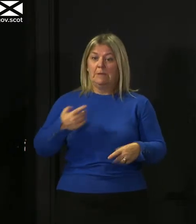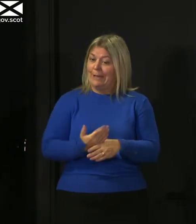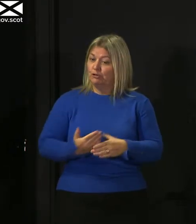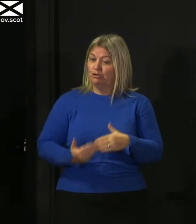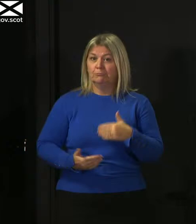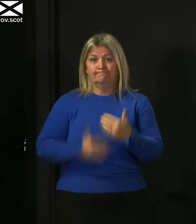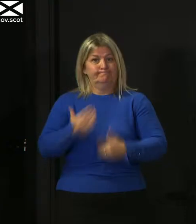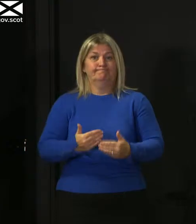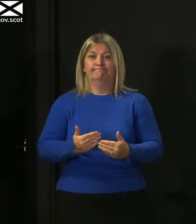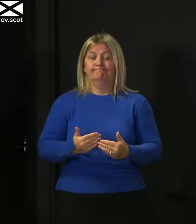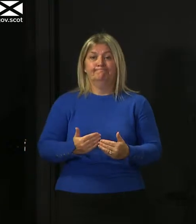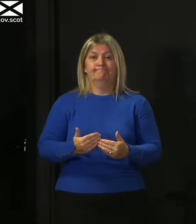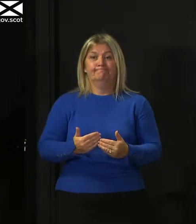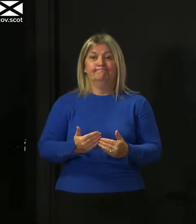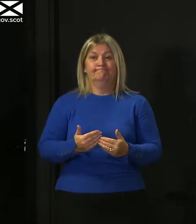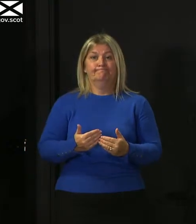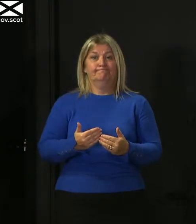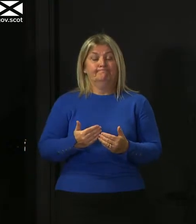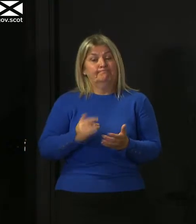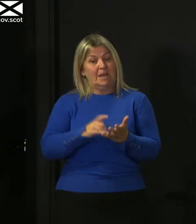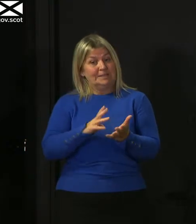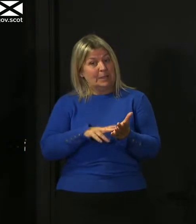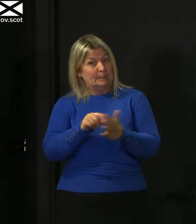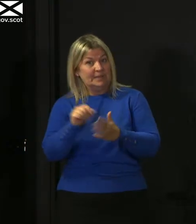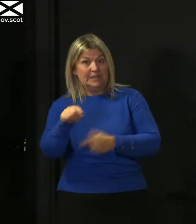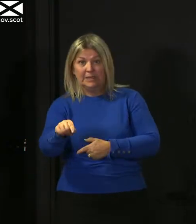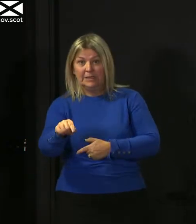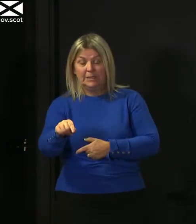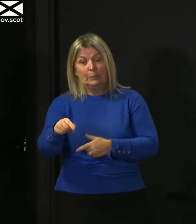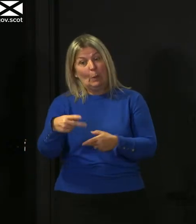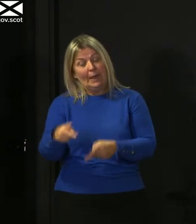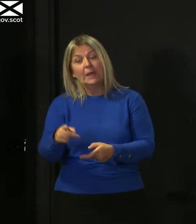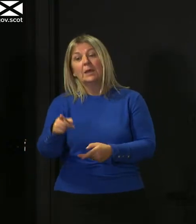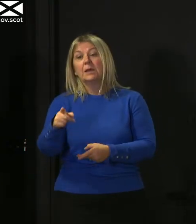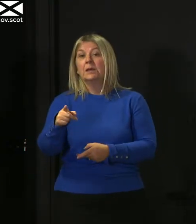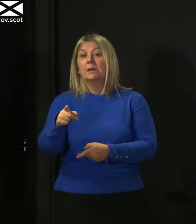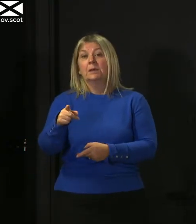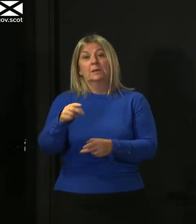have done everything we can. She is suspended from the SNP. Any further action requires to go through